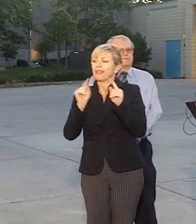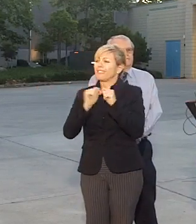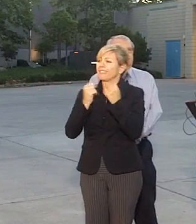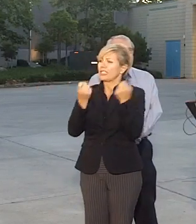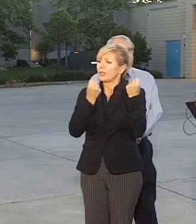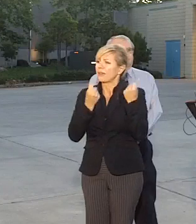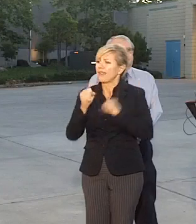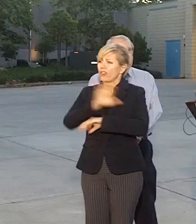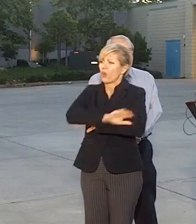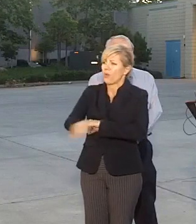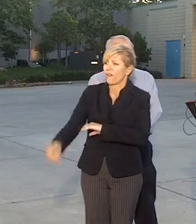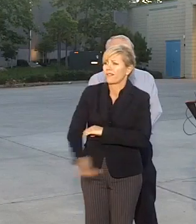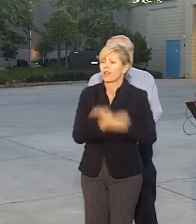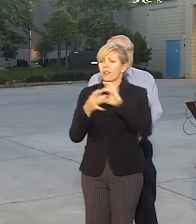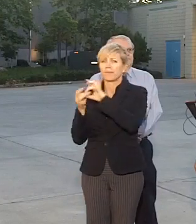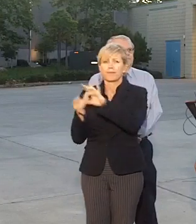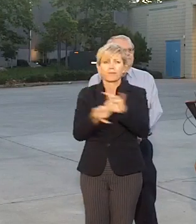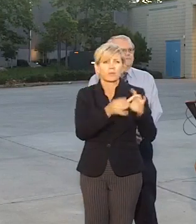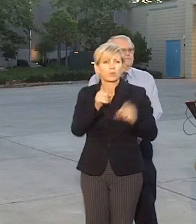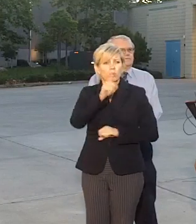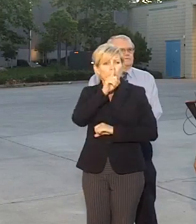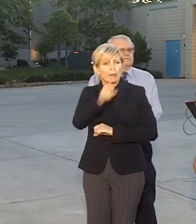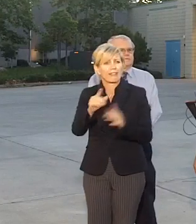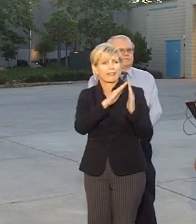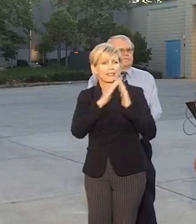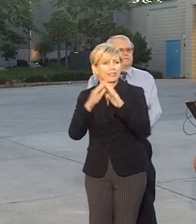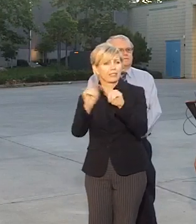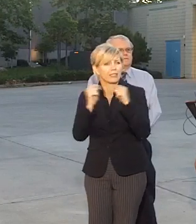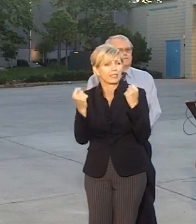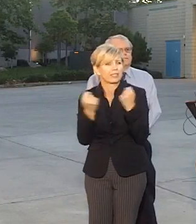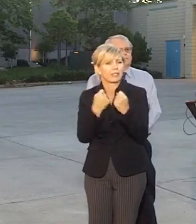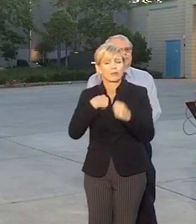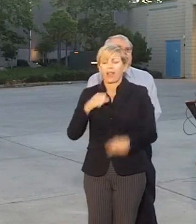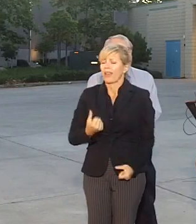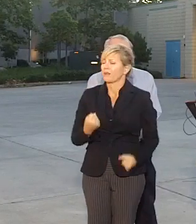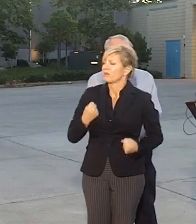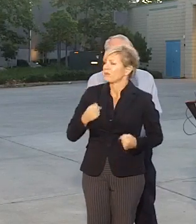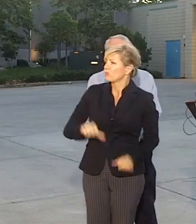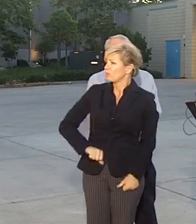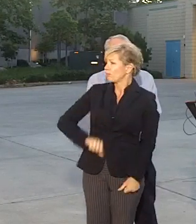night everybody's really pulled together and the city team and I couldn't be prouder we've